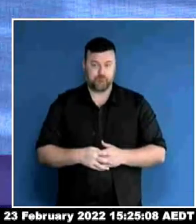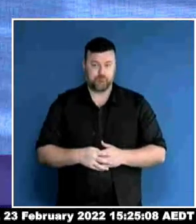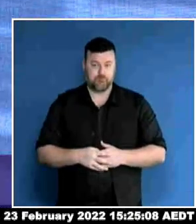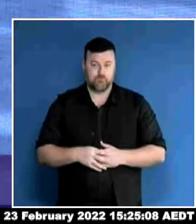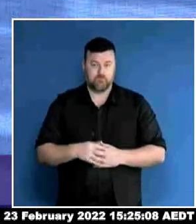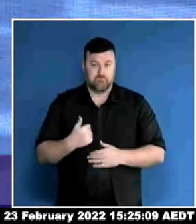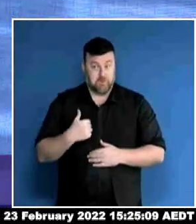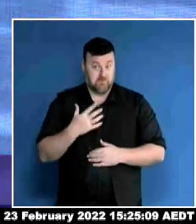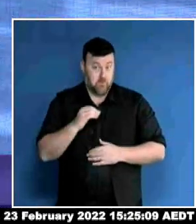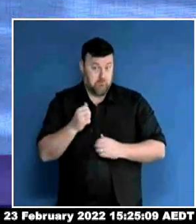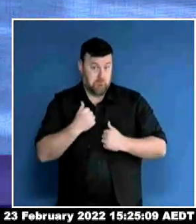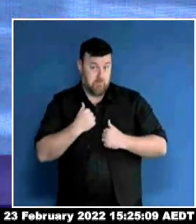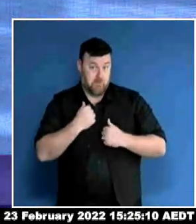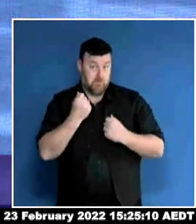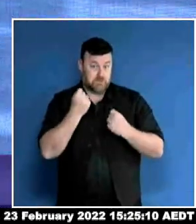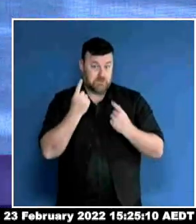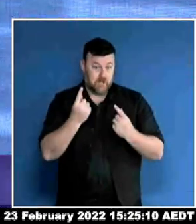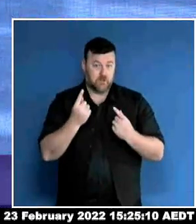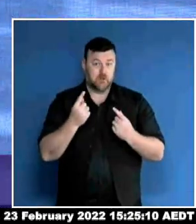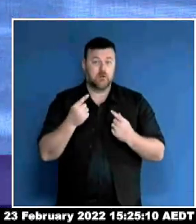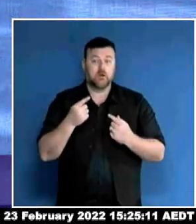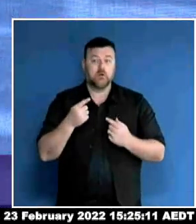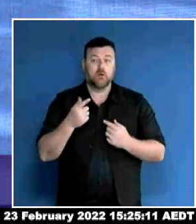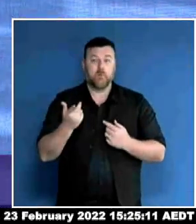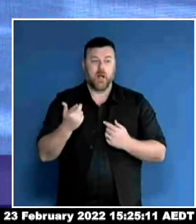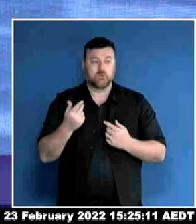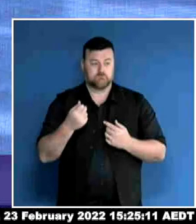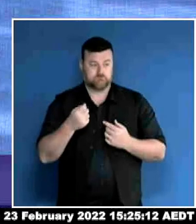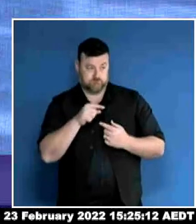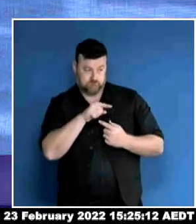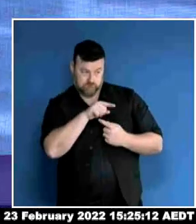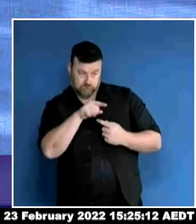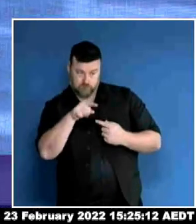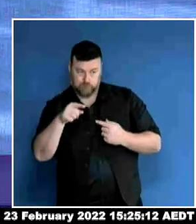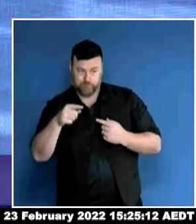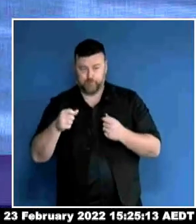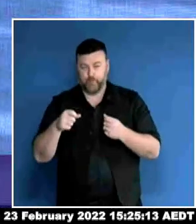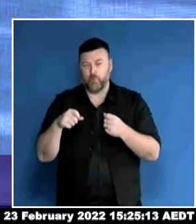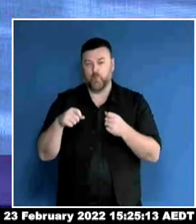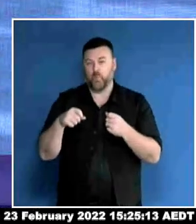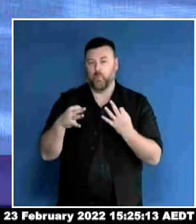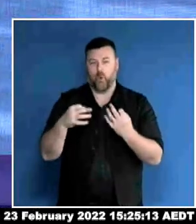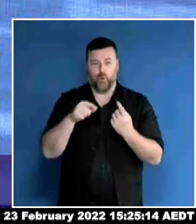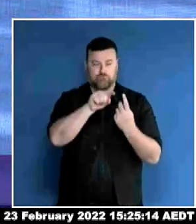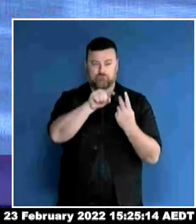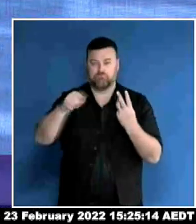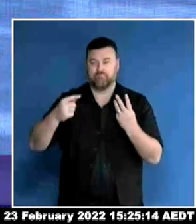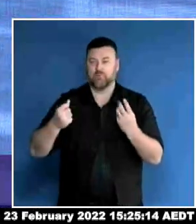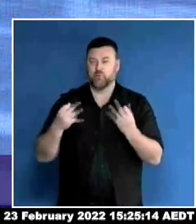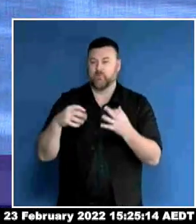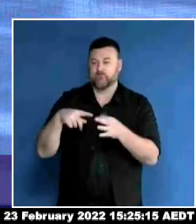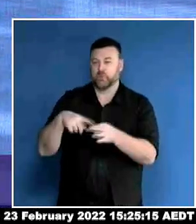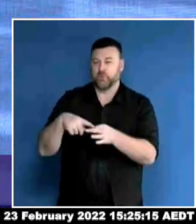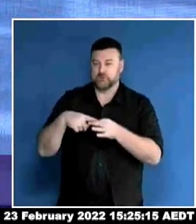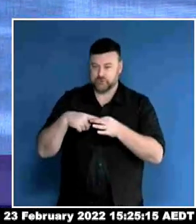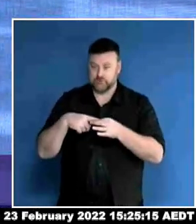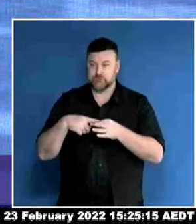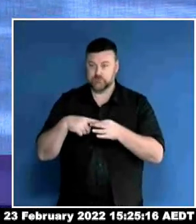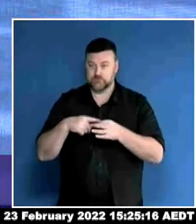none of the parties have any questions by way of, again, using a more traditional legal expression, "cross-examination".